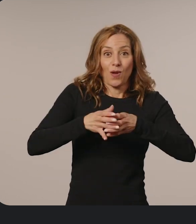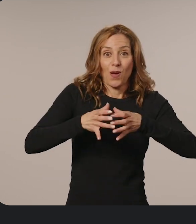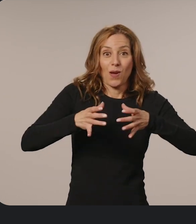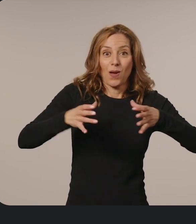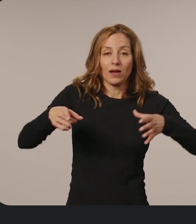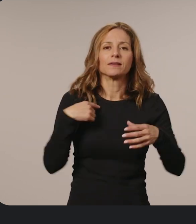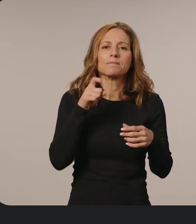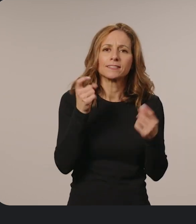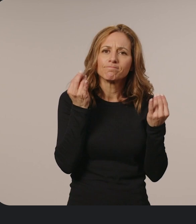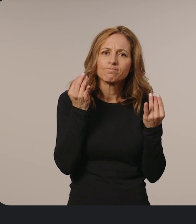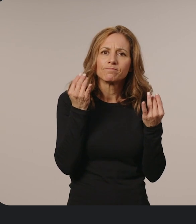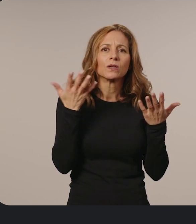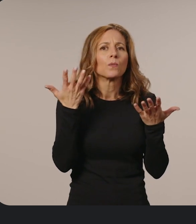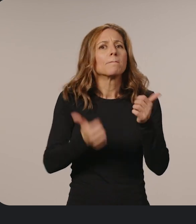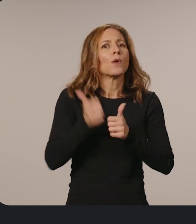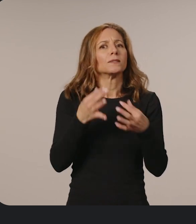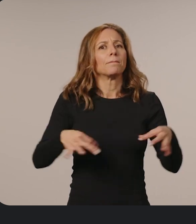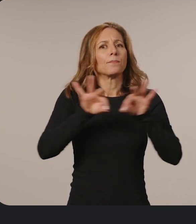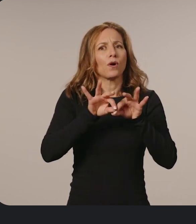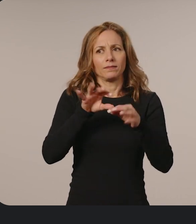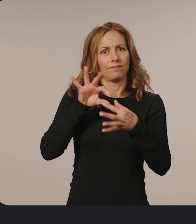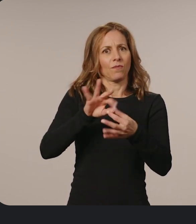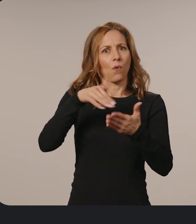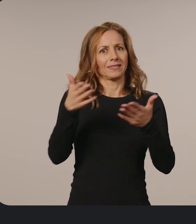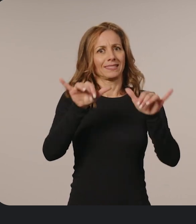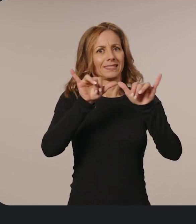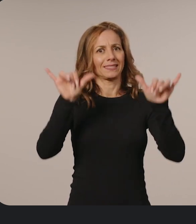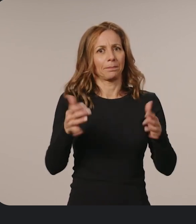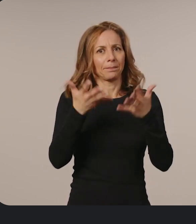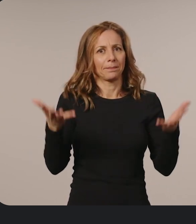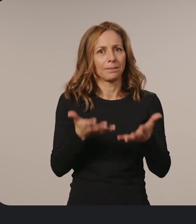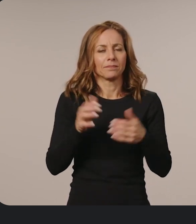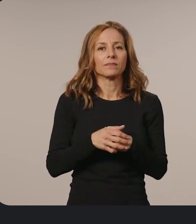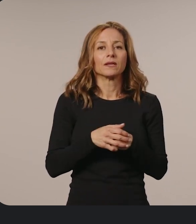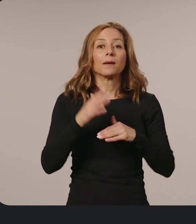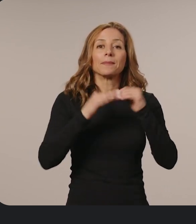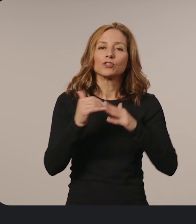consider what is arguably the most important part of the entire ecosystem, which is building responsible AI